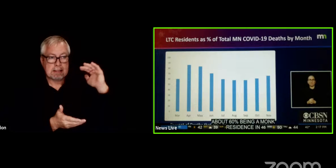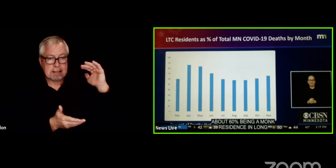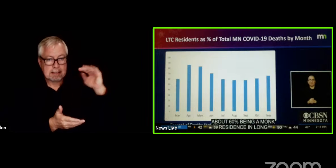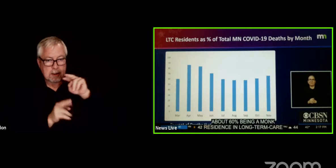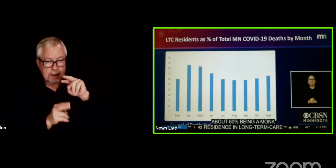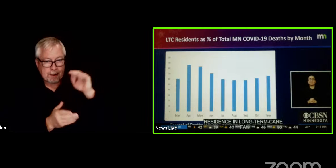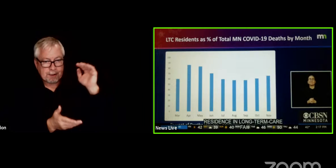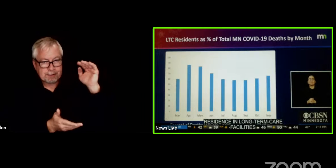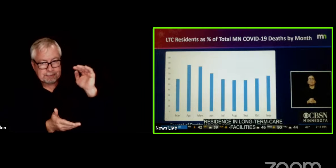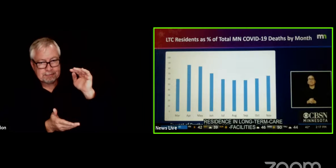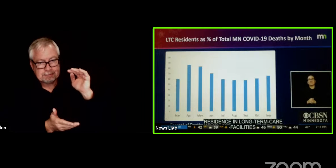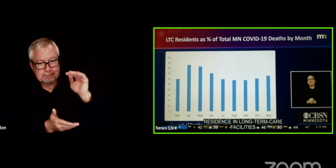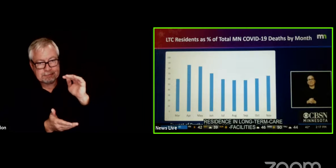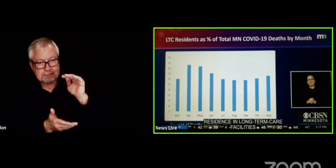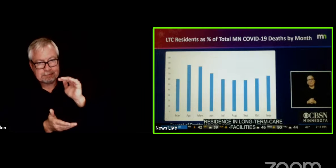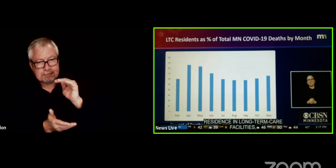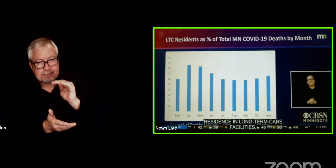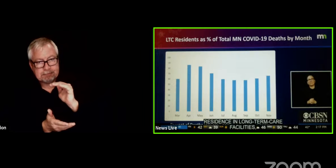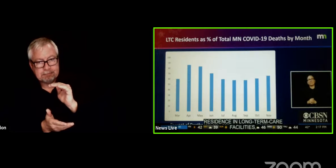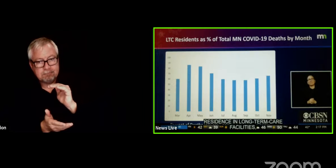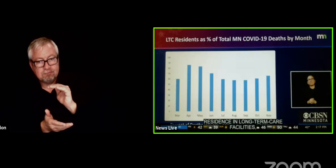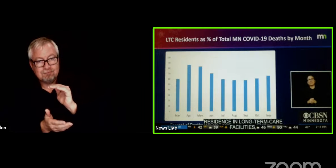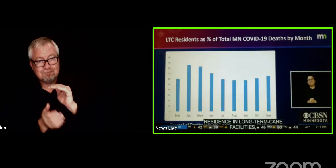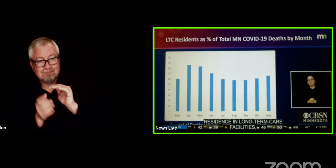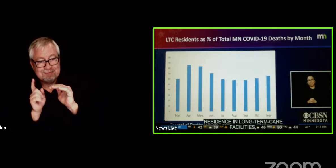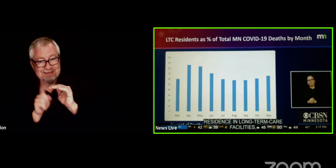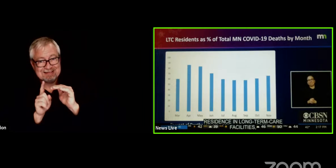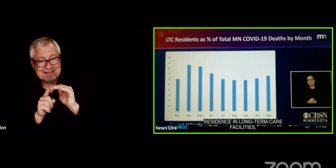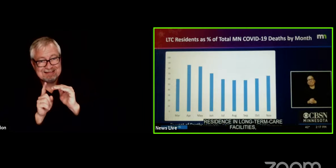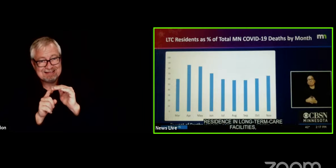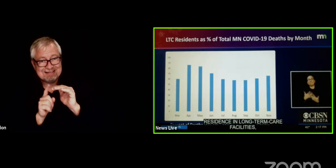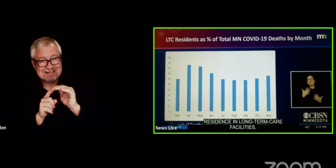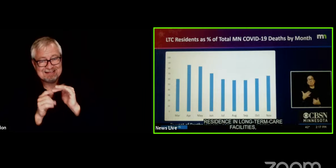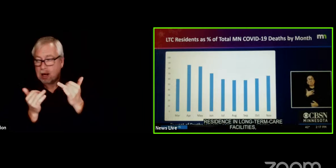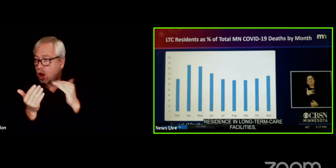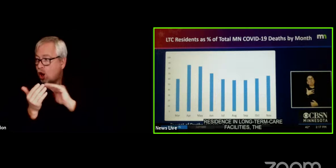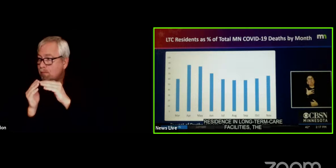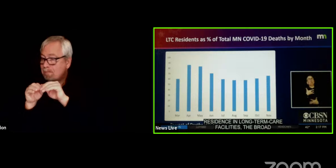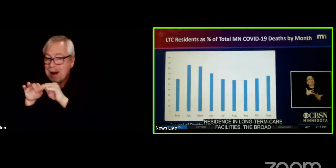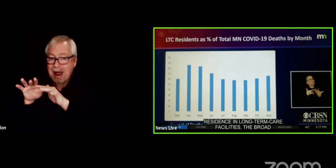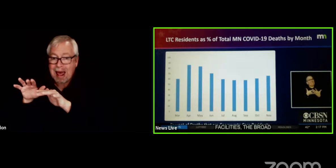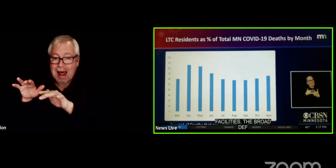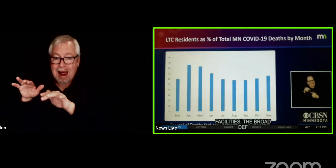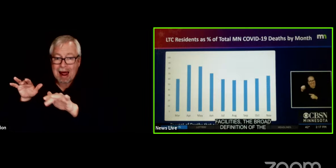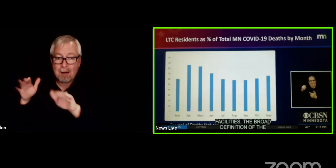UNFORTUNATELY, THE HIGH RATES OF COMMUNITY TRANSMISSION ARE STARTING TO SEE CASES